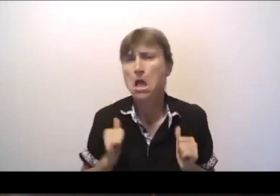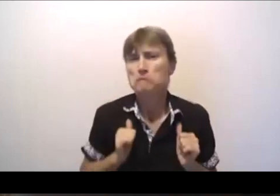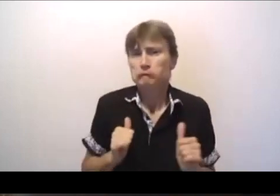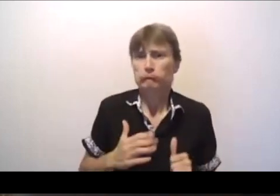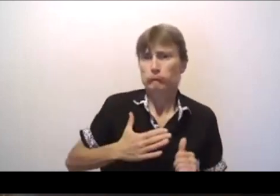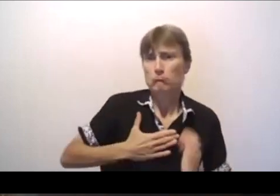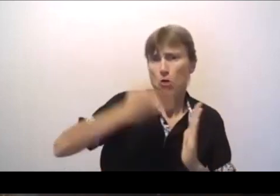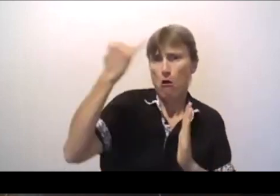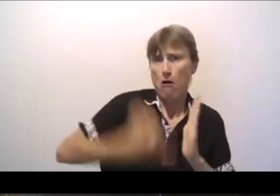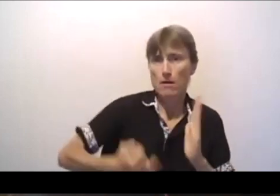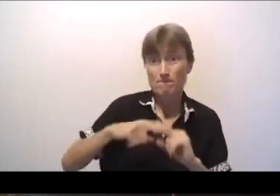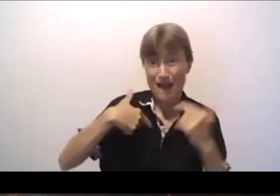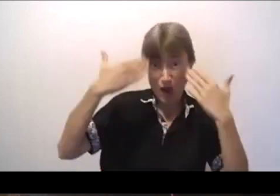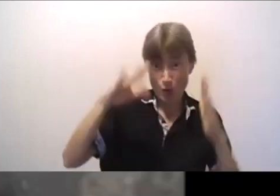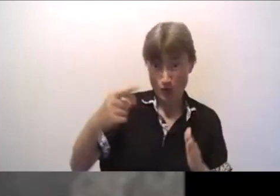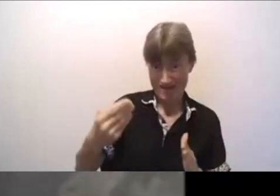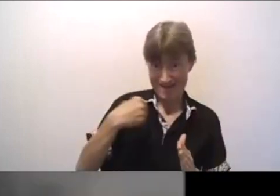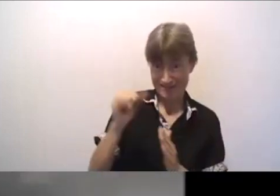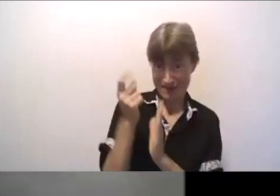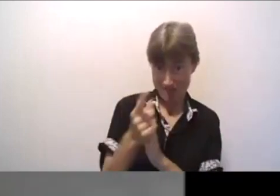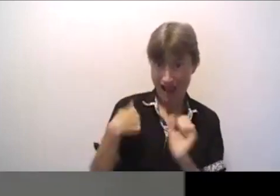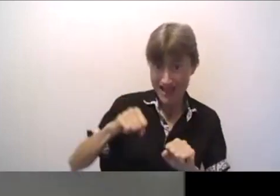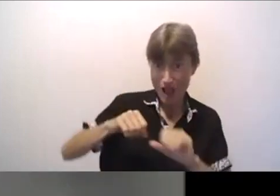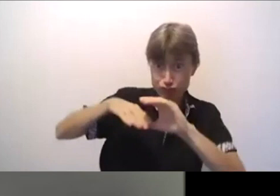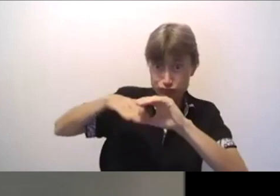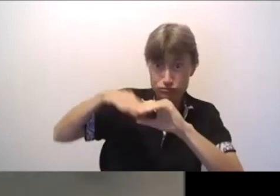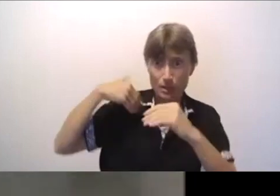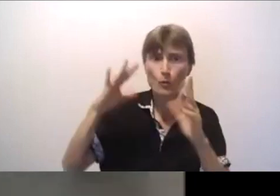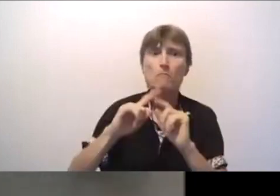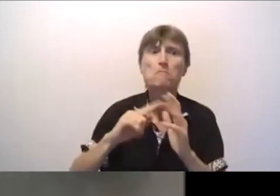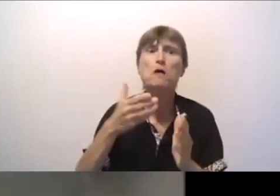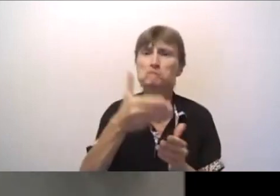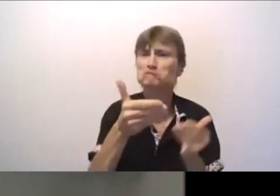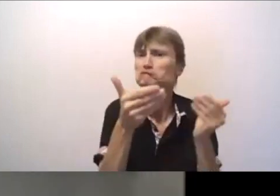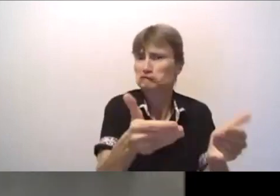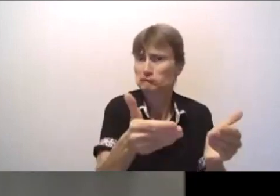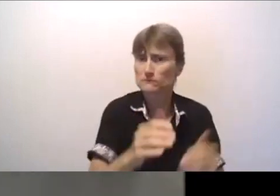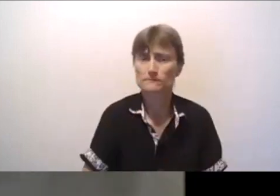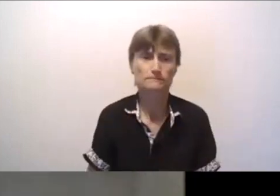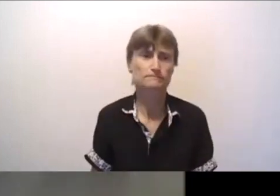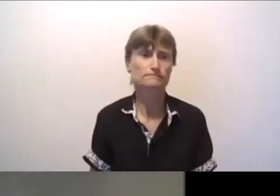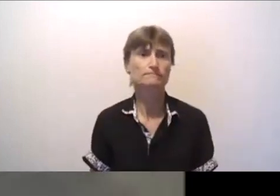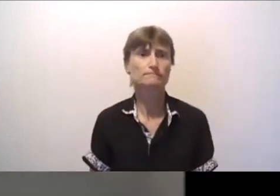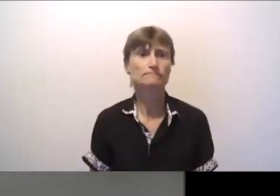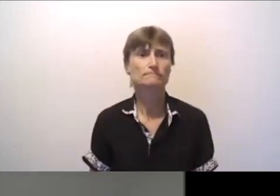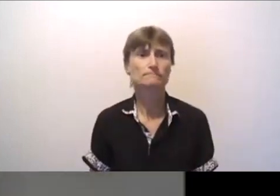minutes go ahead